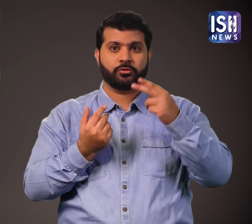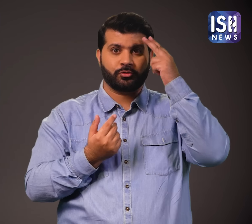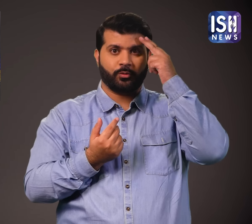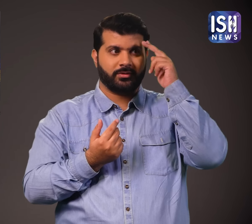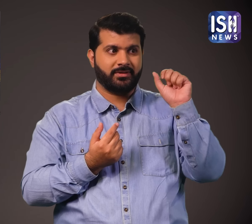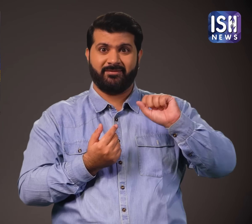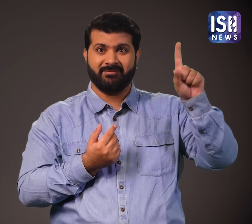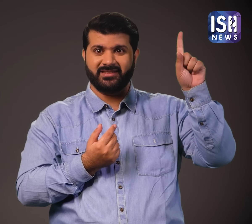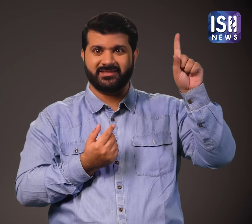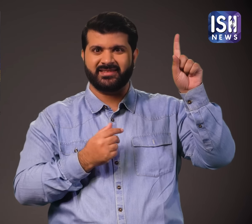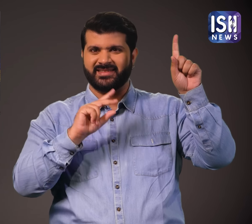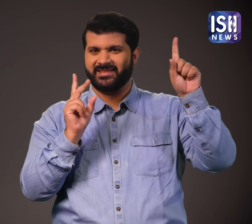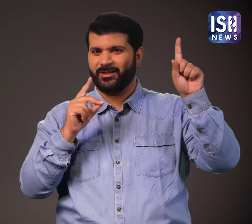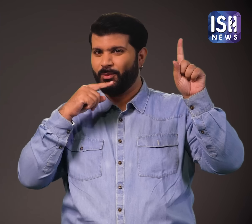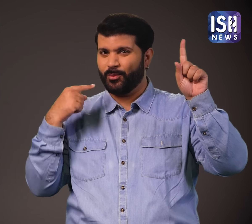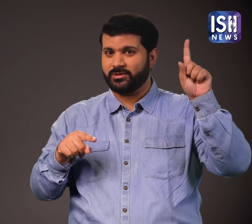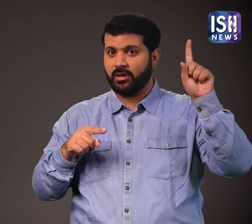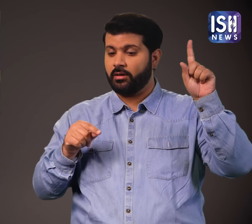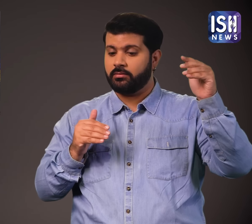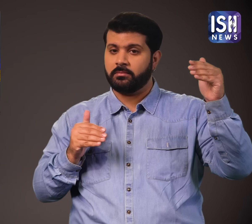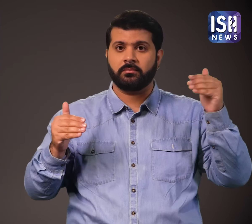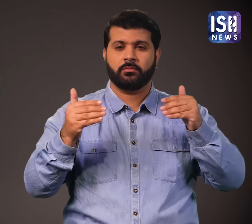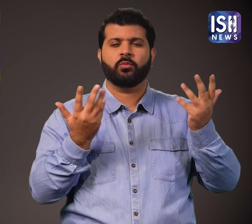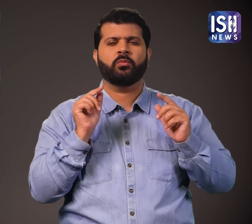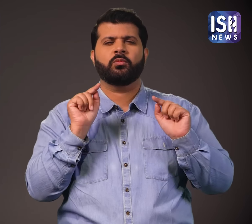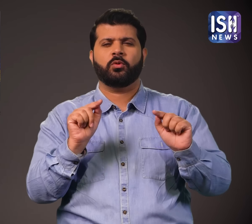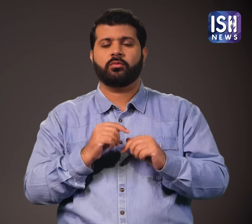Earlier, Saudi Arabia held the first position, followed by Russia but this may change.